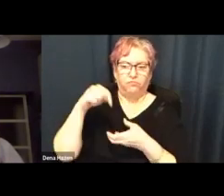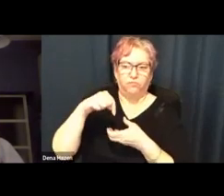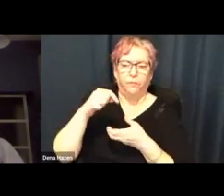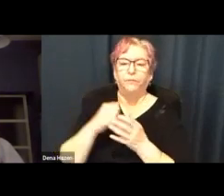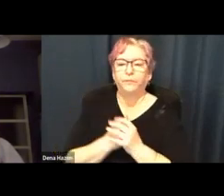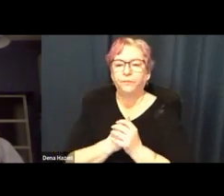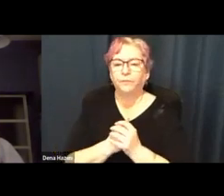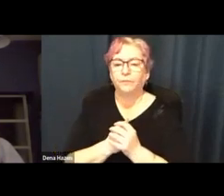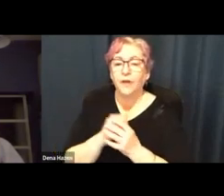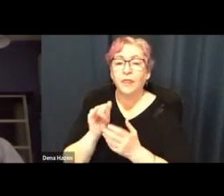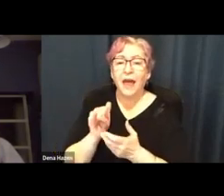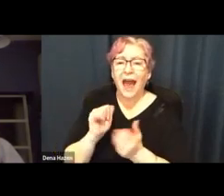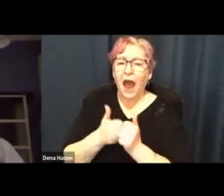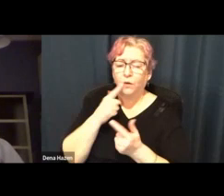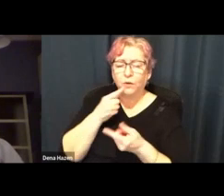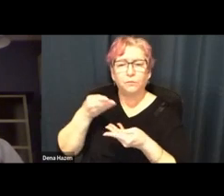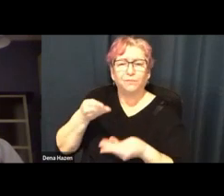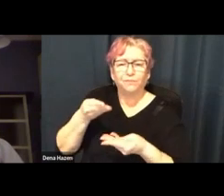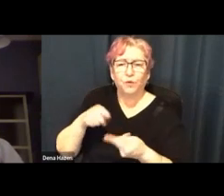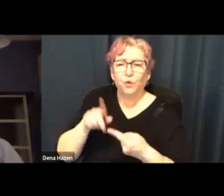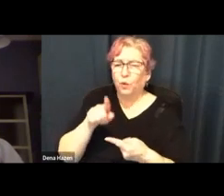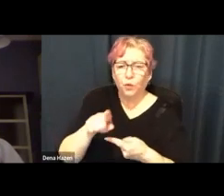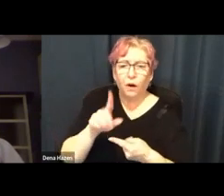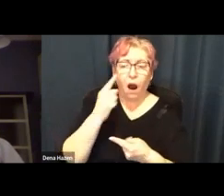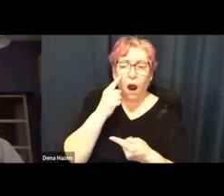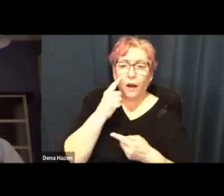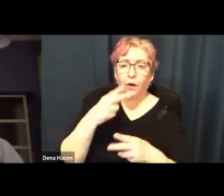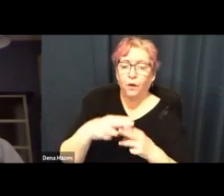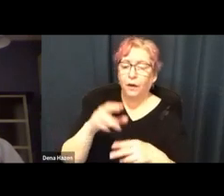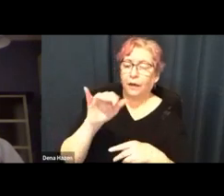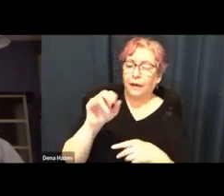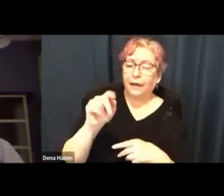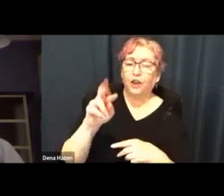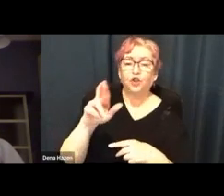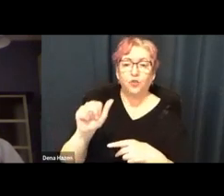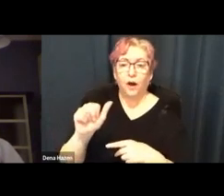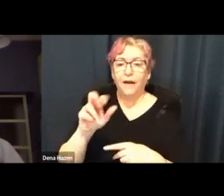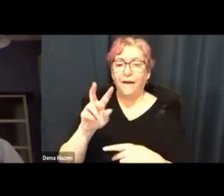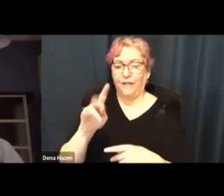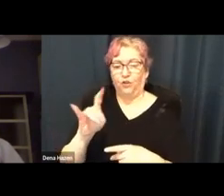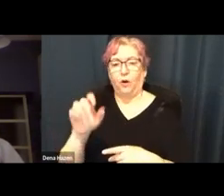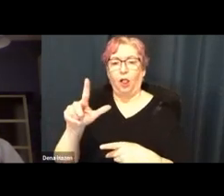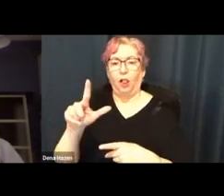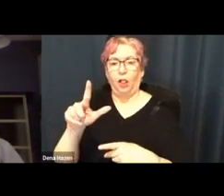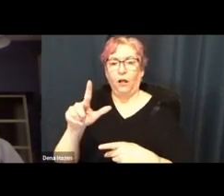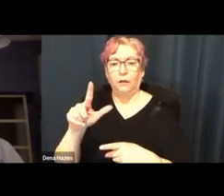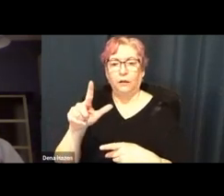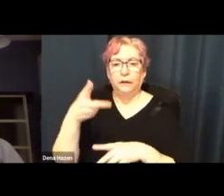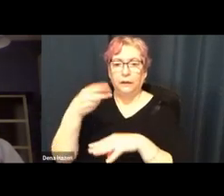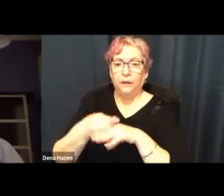This delivery method, it's known as intravitreal injection, or IVT.